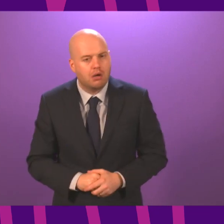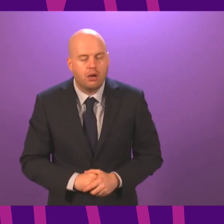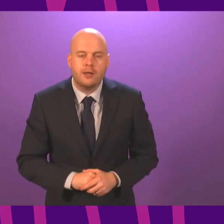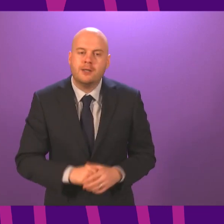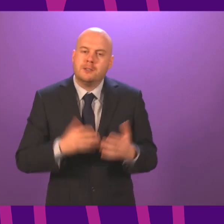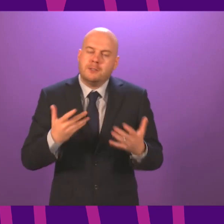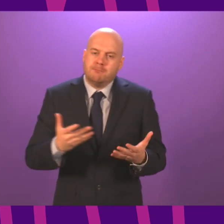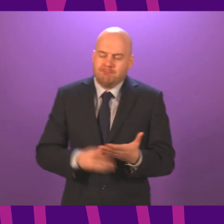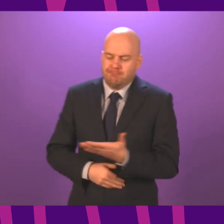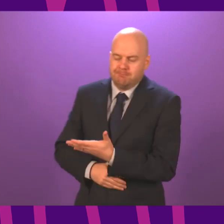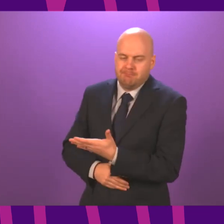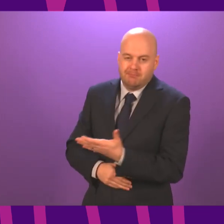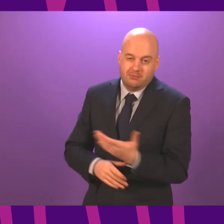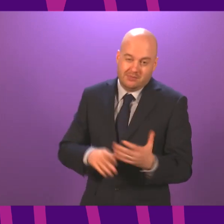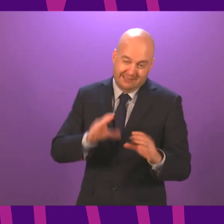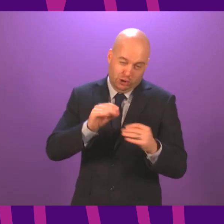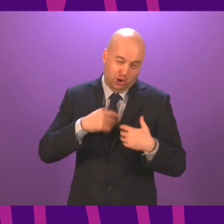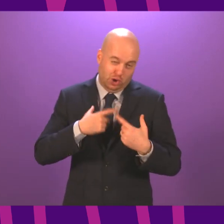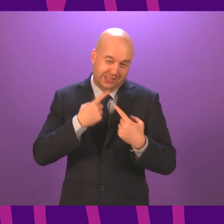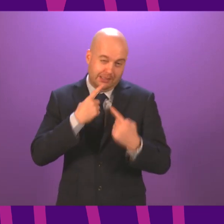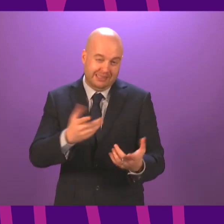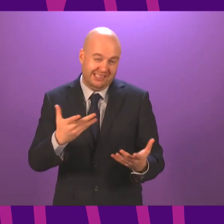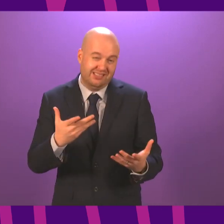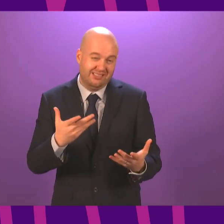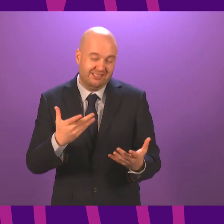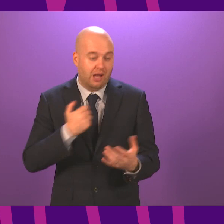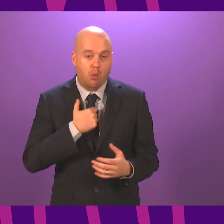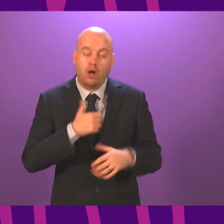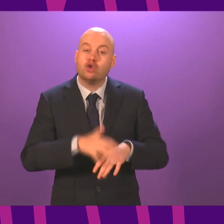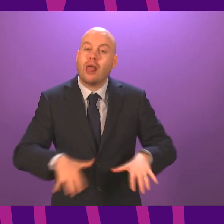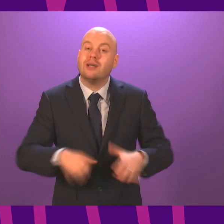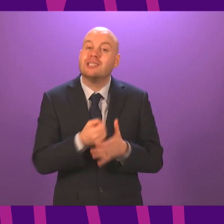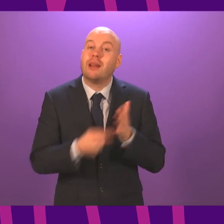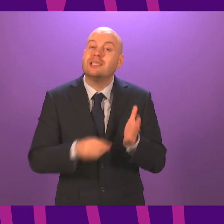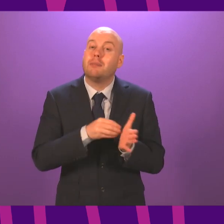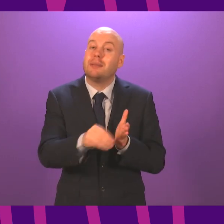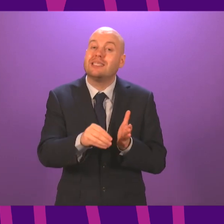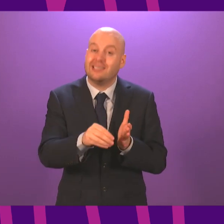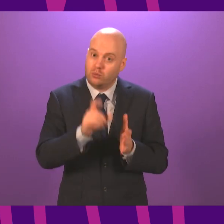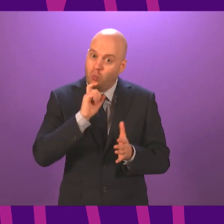we were on track to deliver the child disability payment this year,